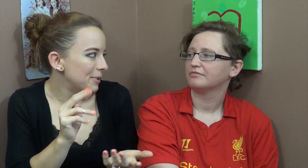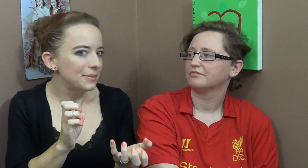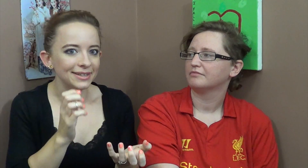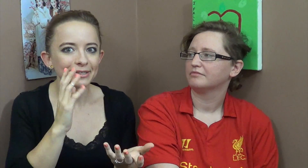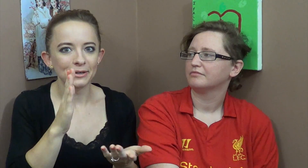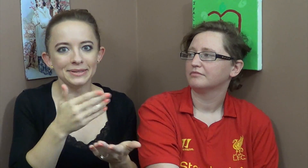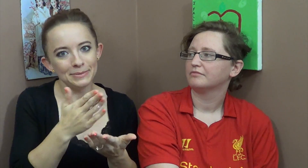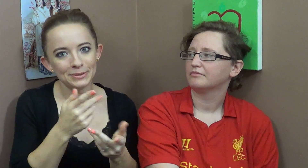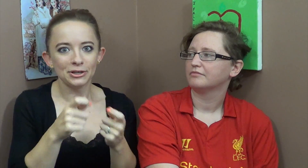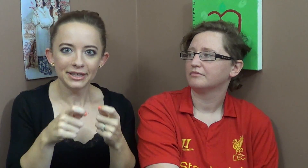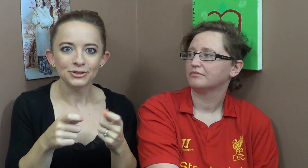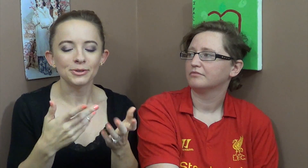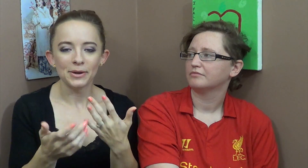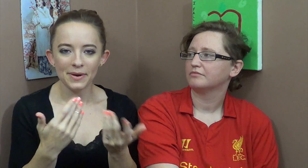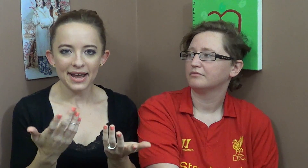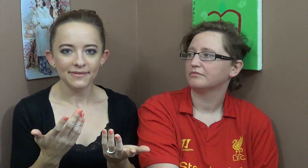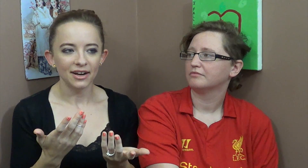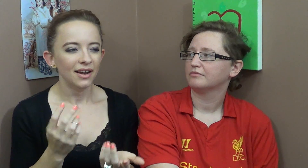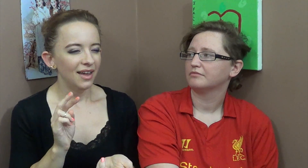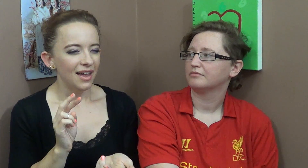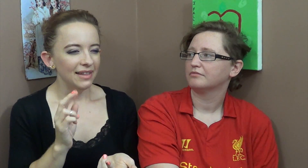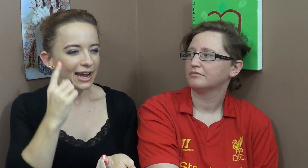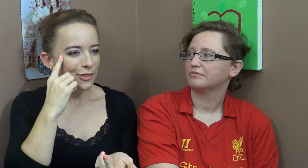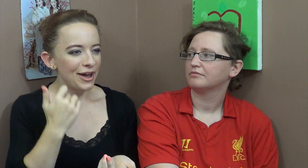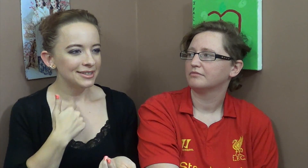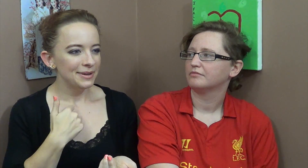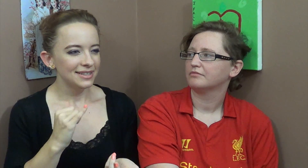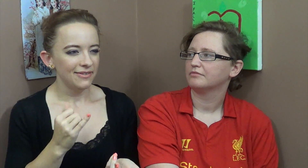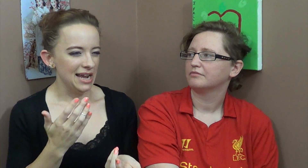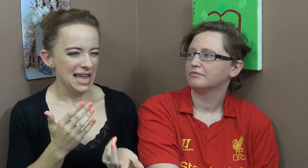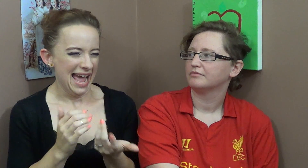a trombone is. You know it is a musical instrument or whatever. I thought to myself